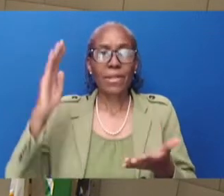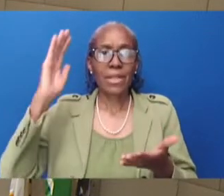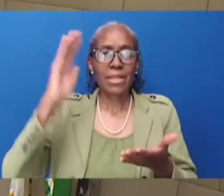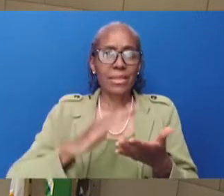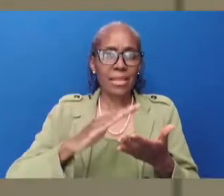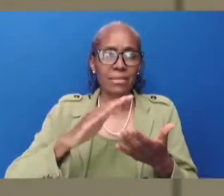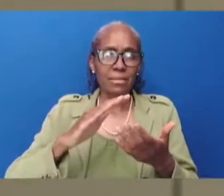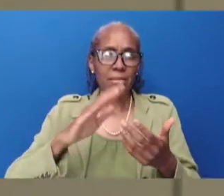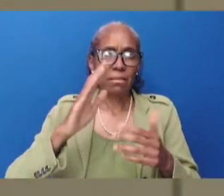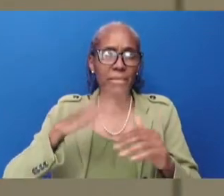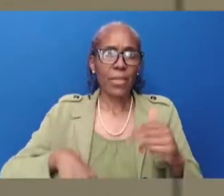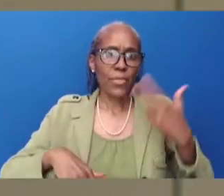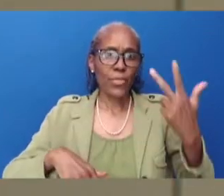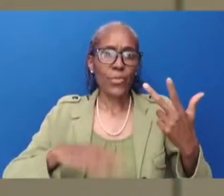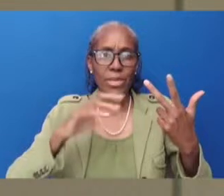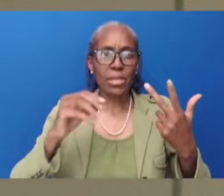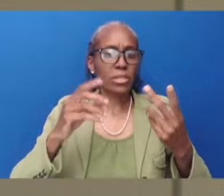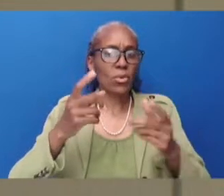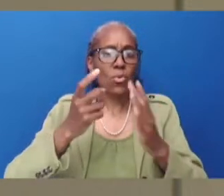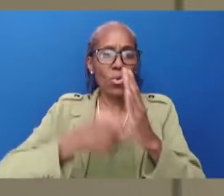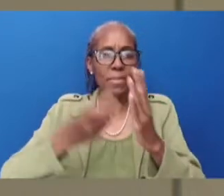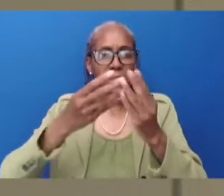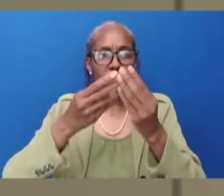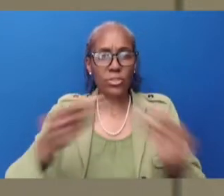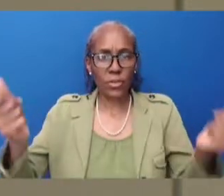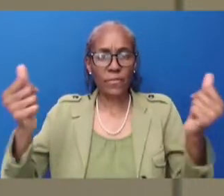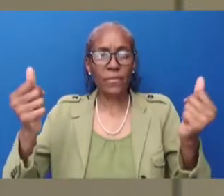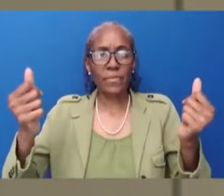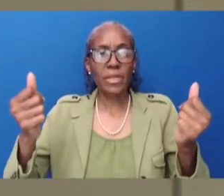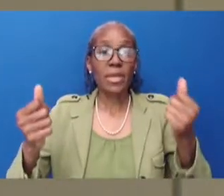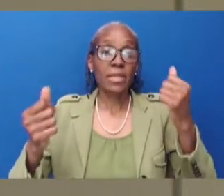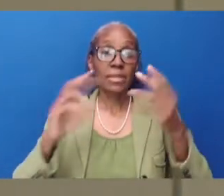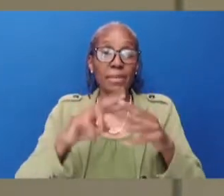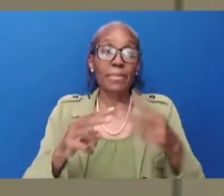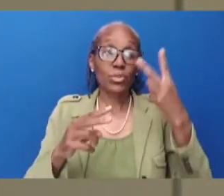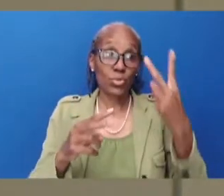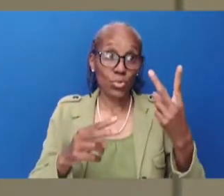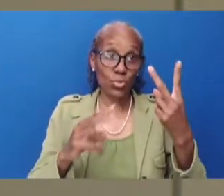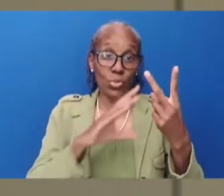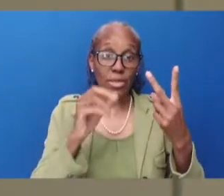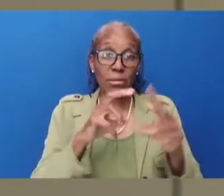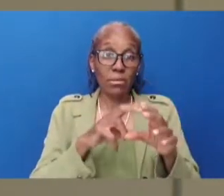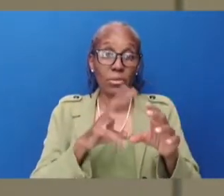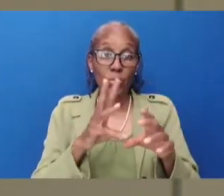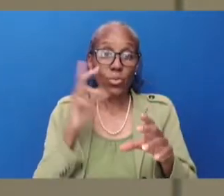THERE, IT'S GOOD THAT IF THERE